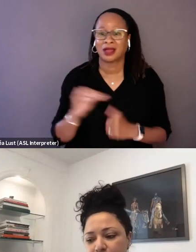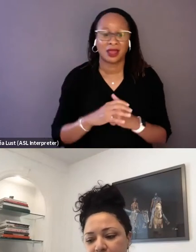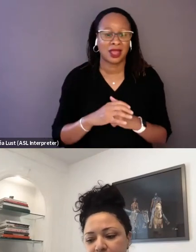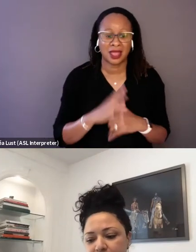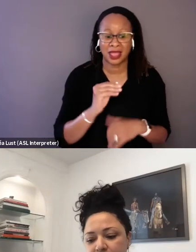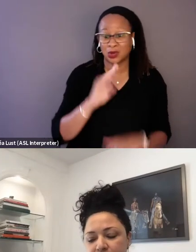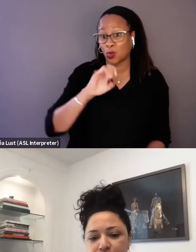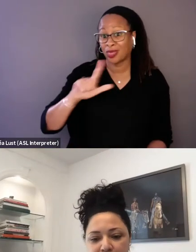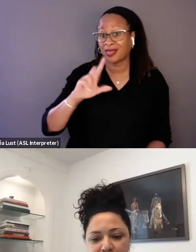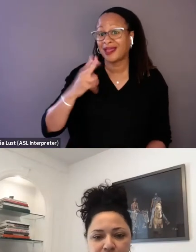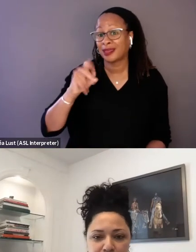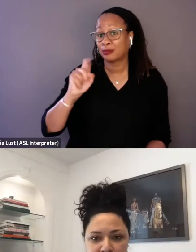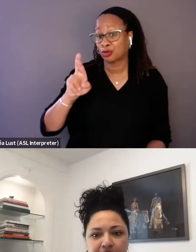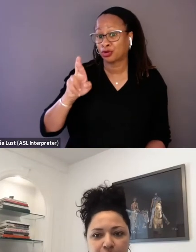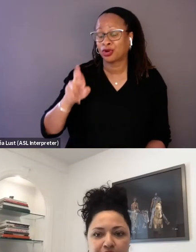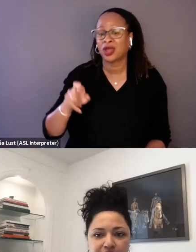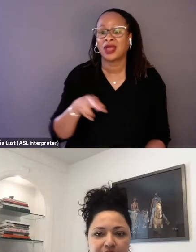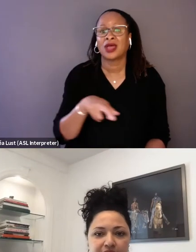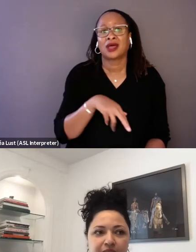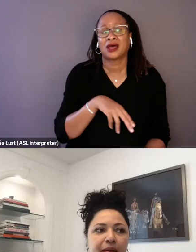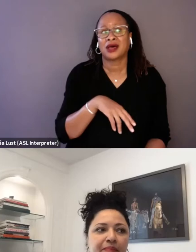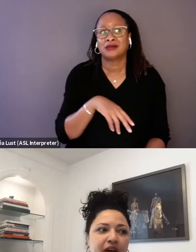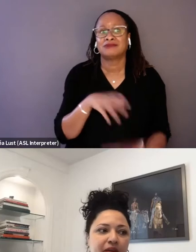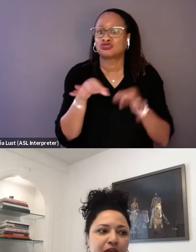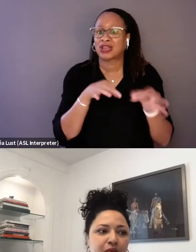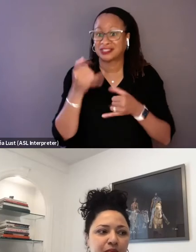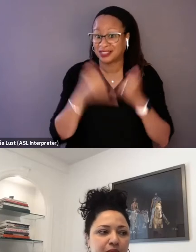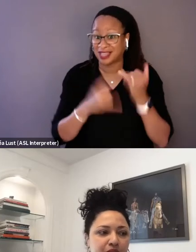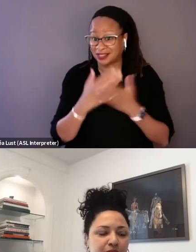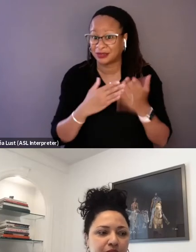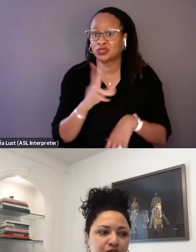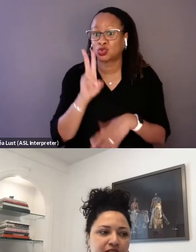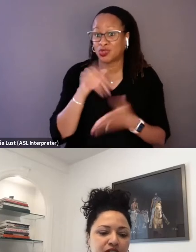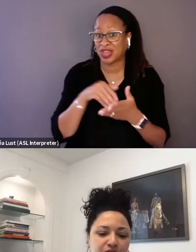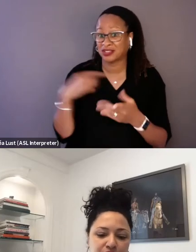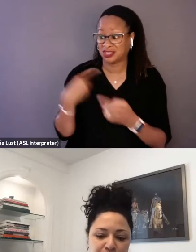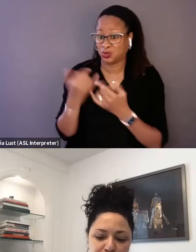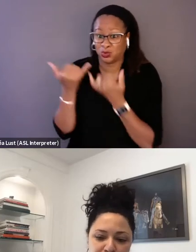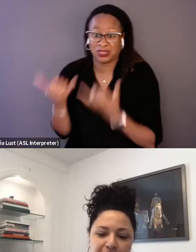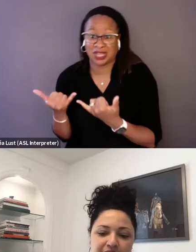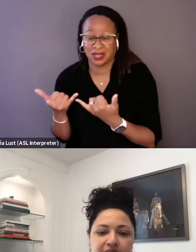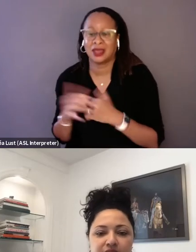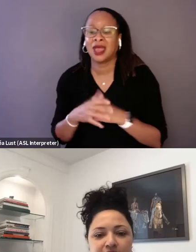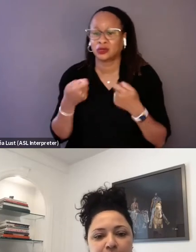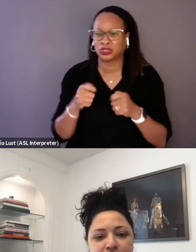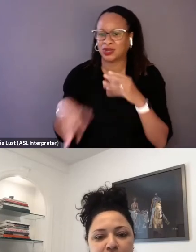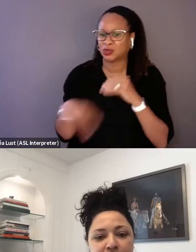who directed the 2000 up to kind of present day, you know, we try to build that into the episode